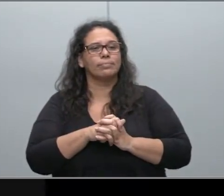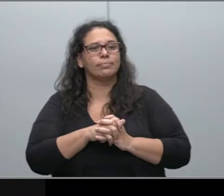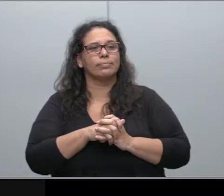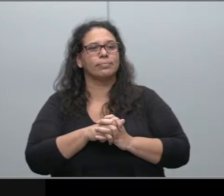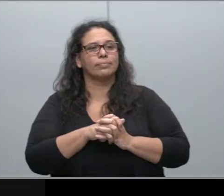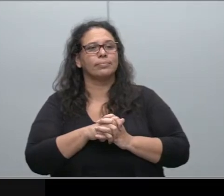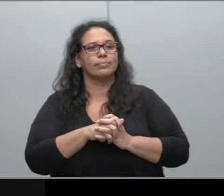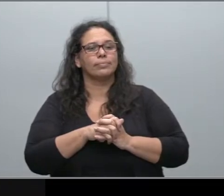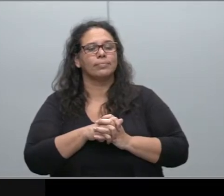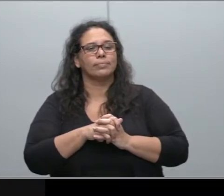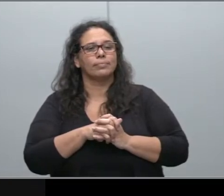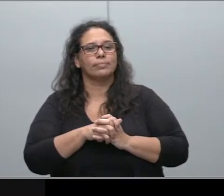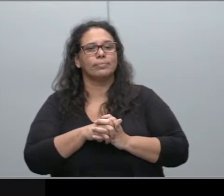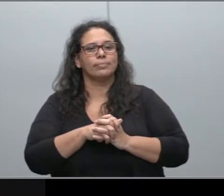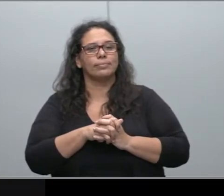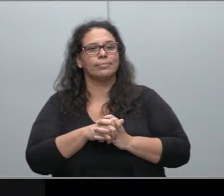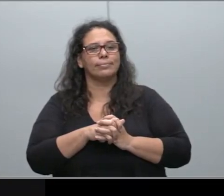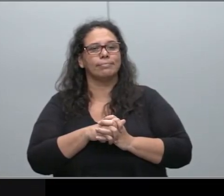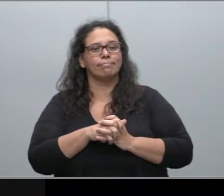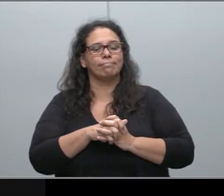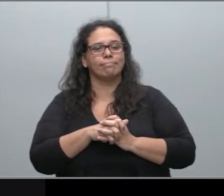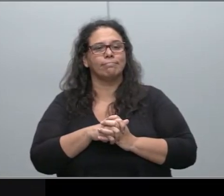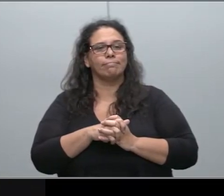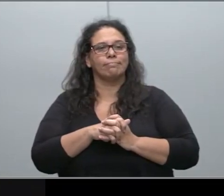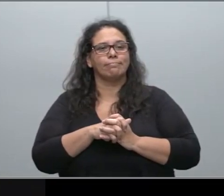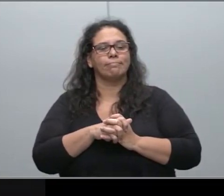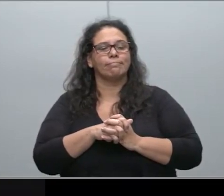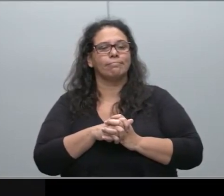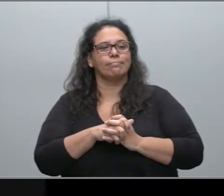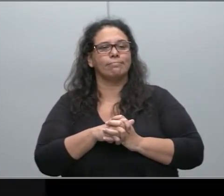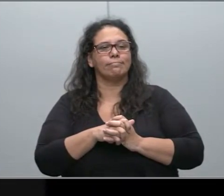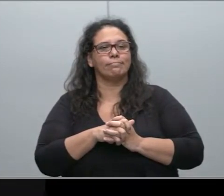when we're not familiar with technology. And we're relying on the young children,